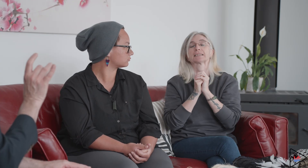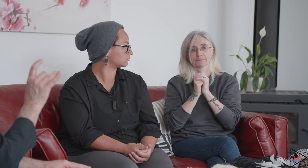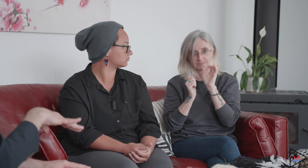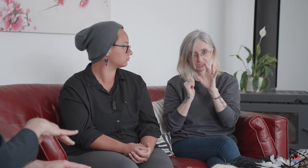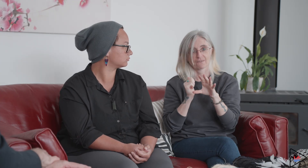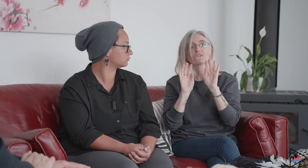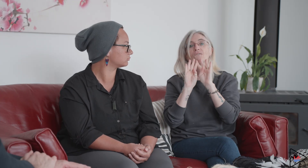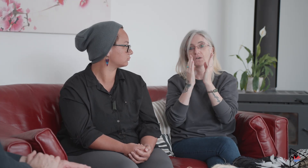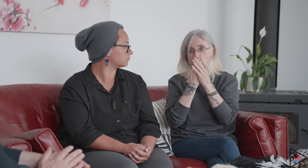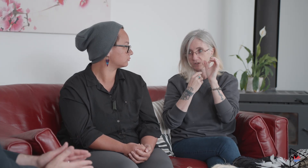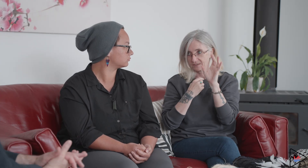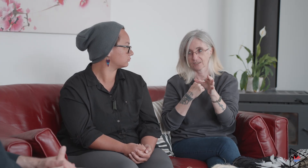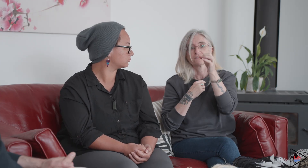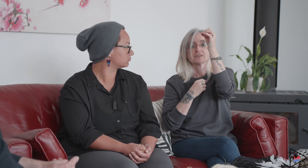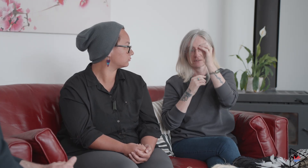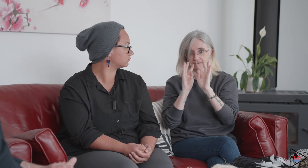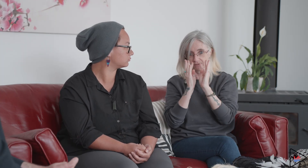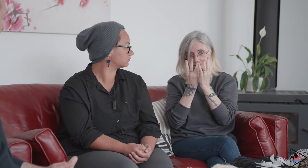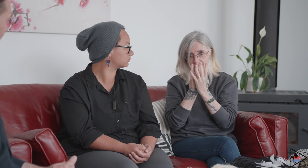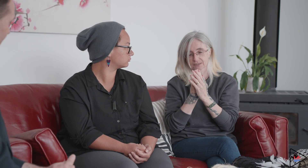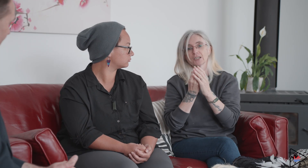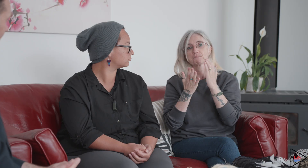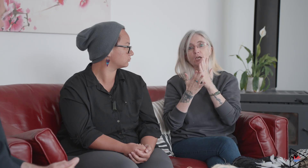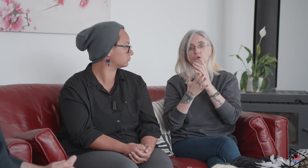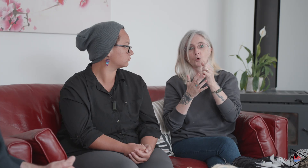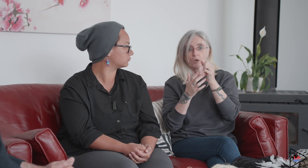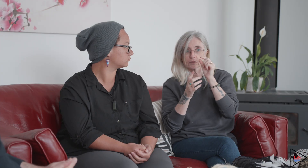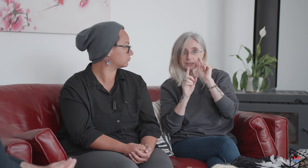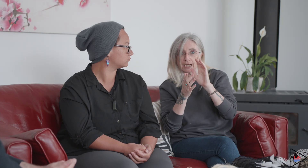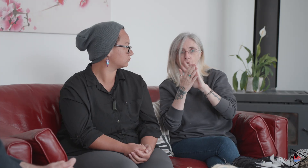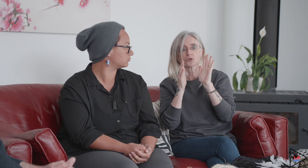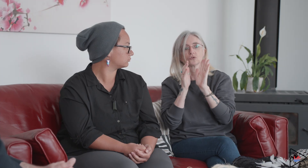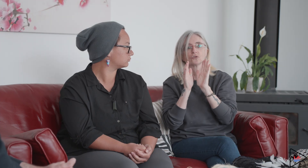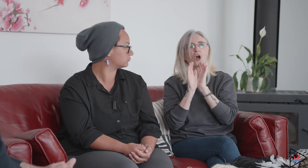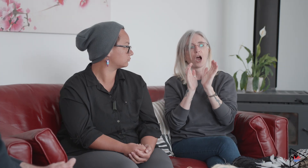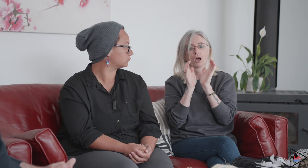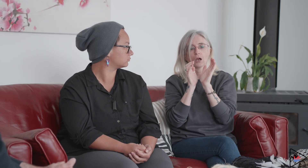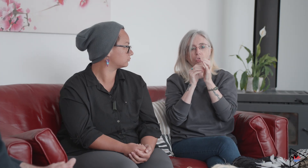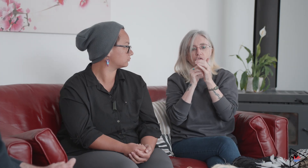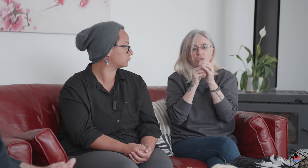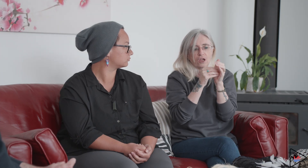It does it itself? Yes. when it's hanging up, it'll start to curl over and you've got to